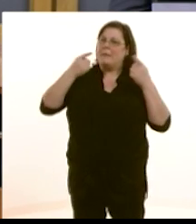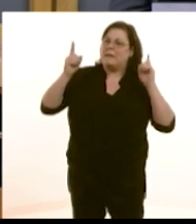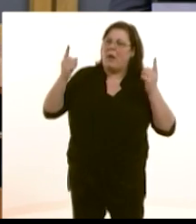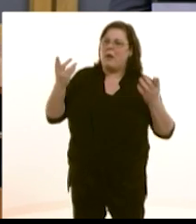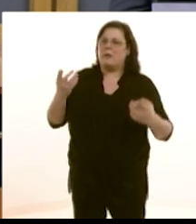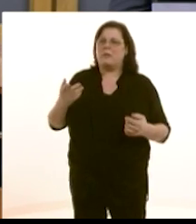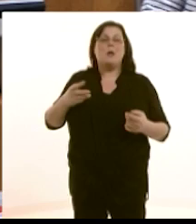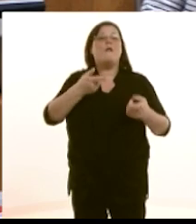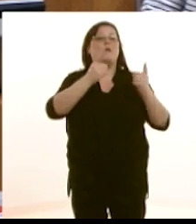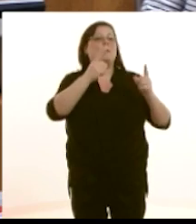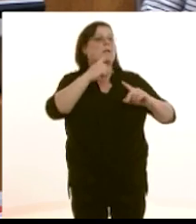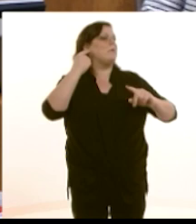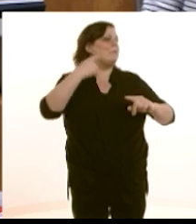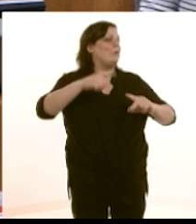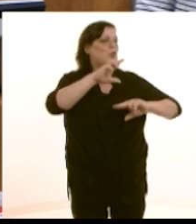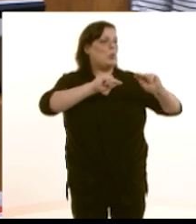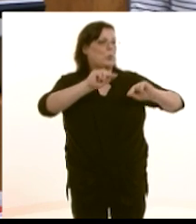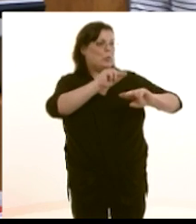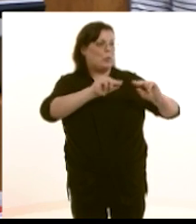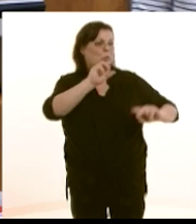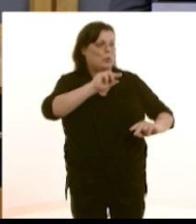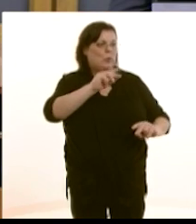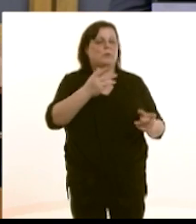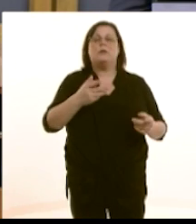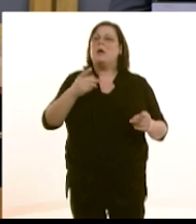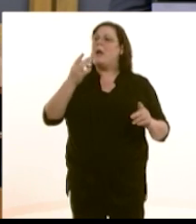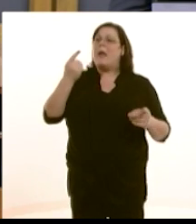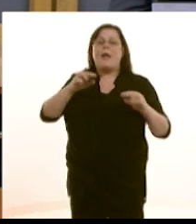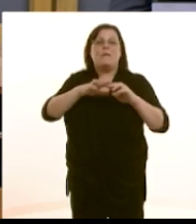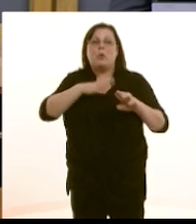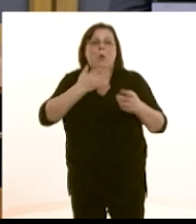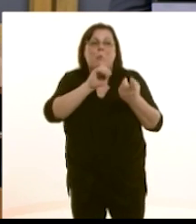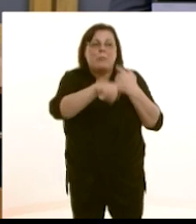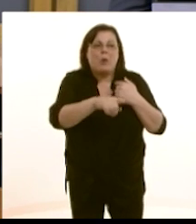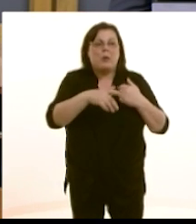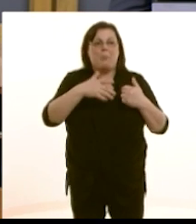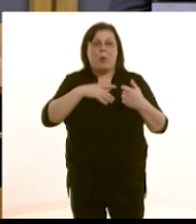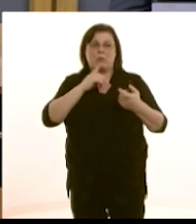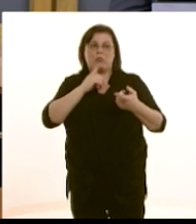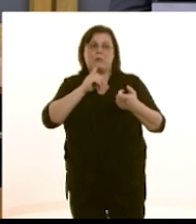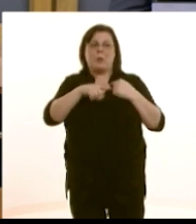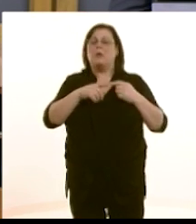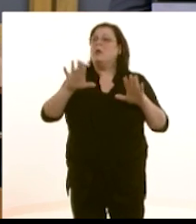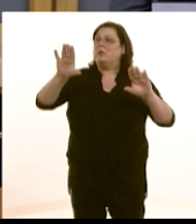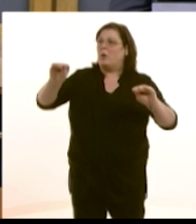having your comments repeated back to you, but let me turn to the second point tható